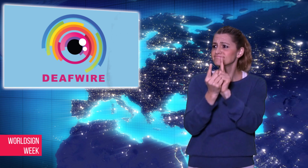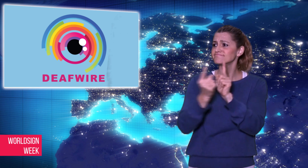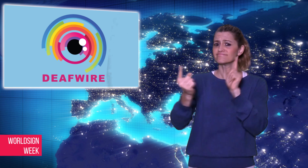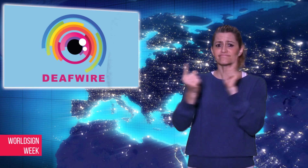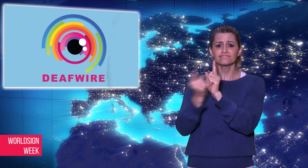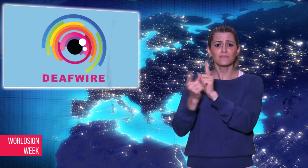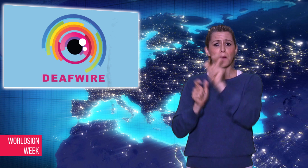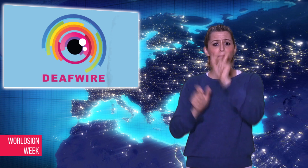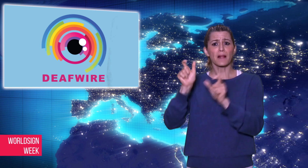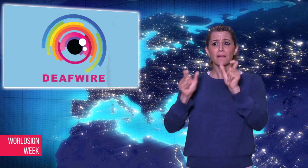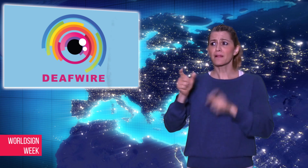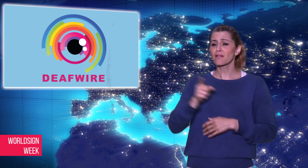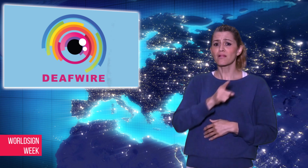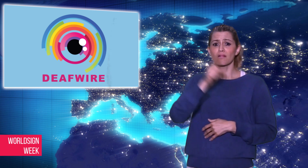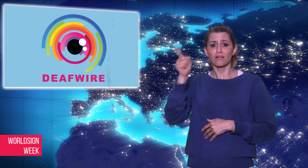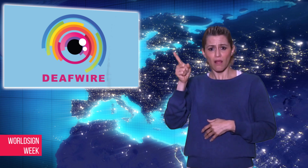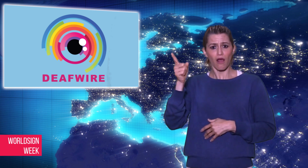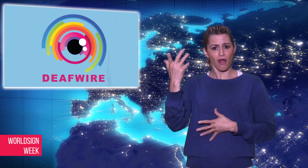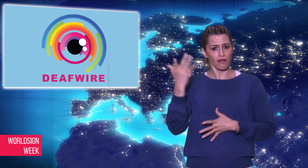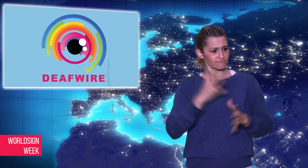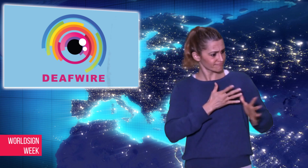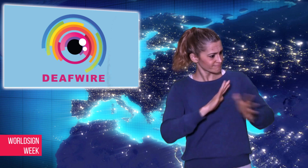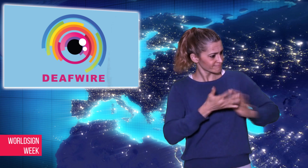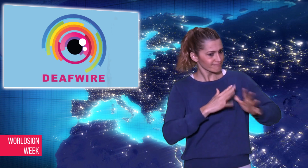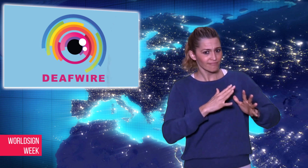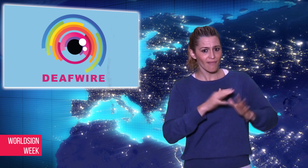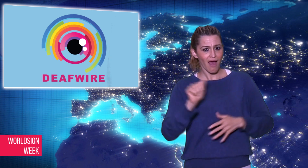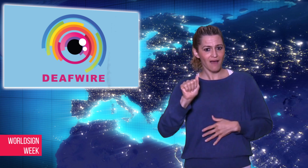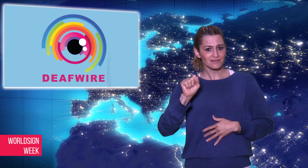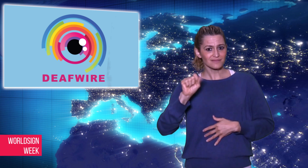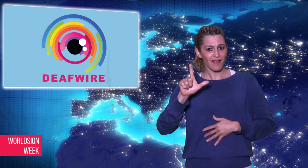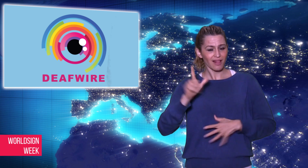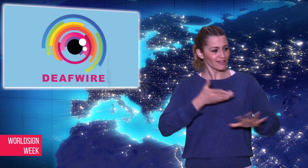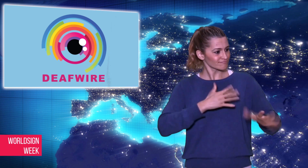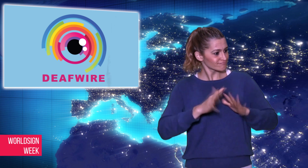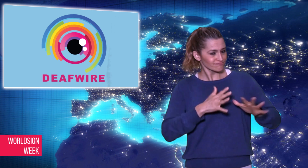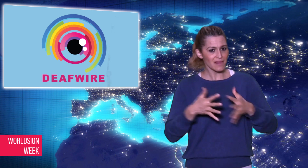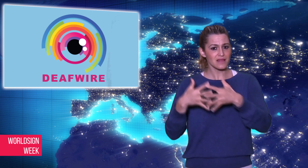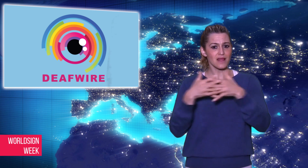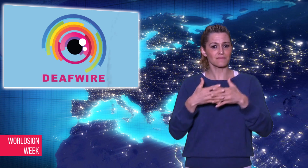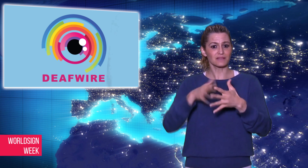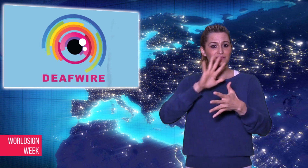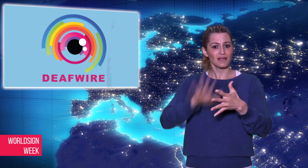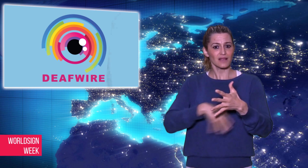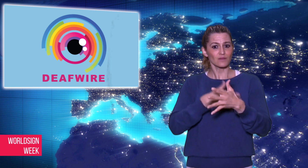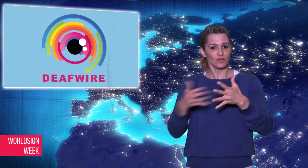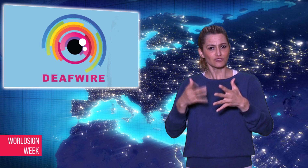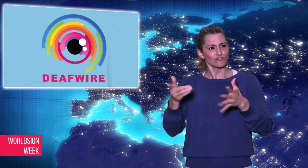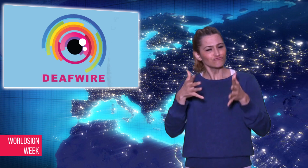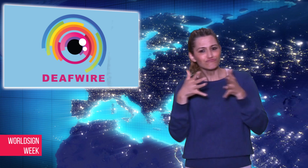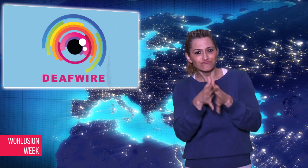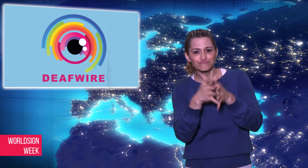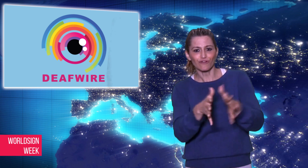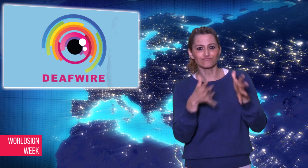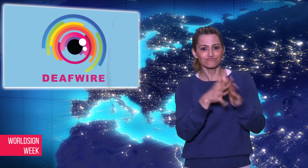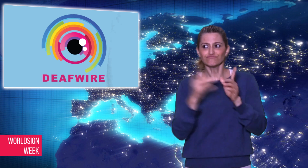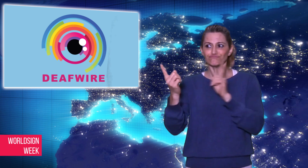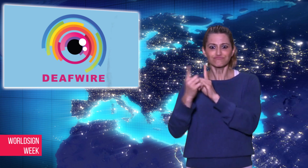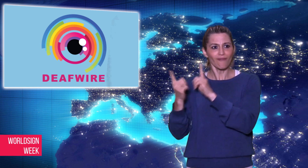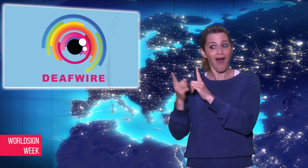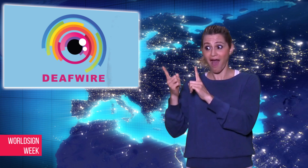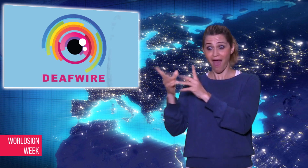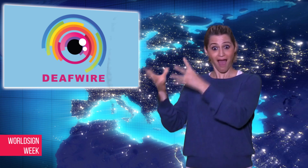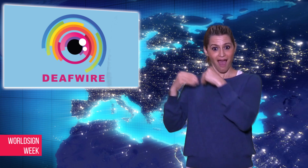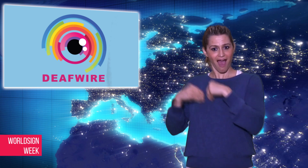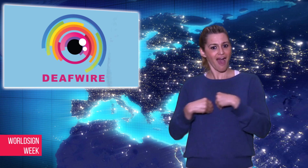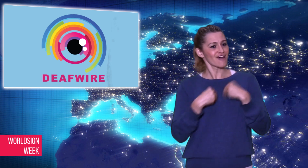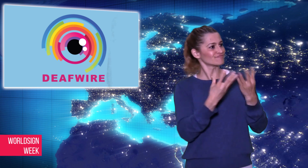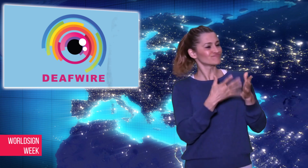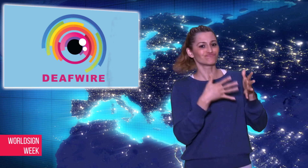attention of 105,000 people, she spoke of